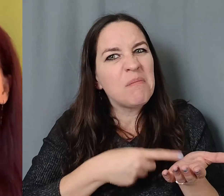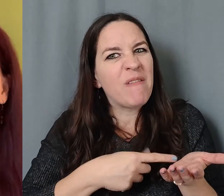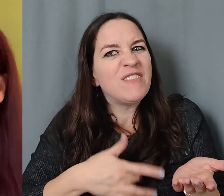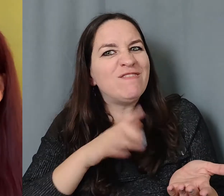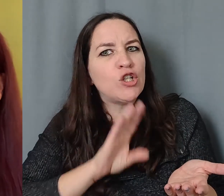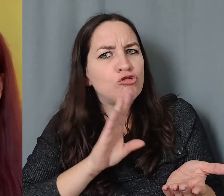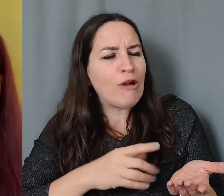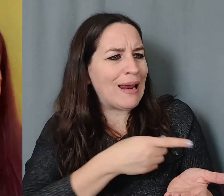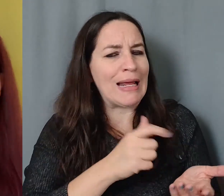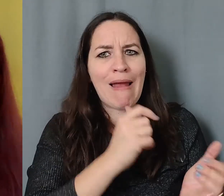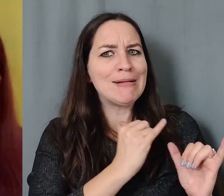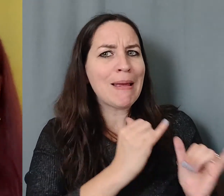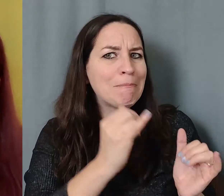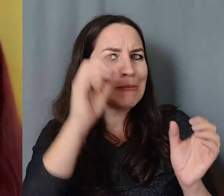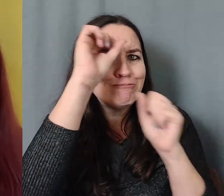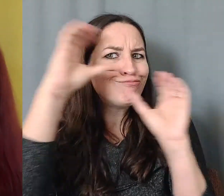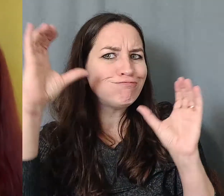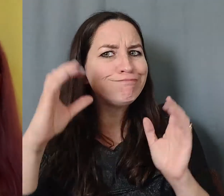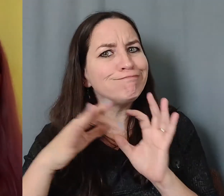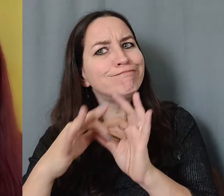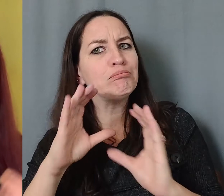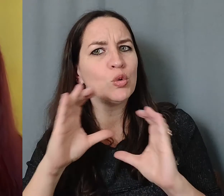That can be frustrating. It doesn't mean anyone's wrong or that anyone's bad